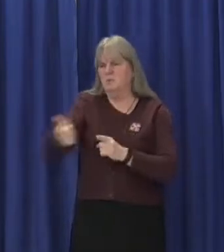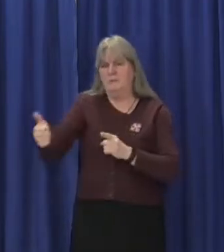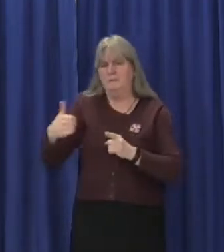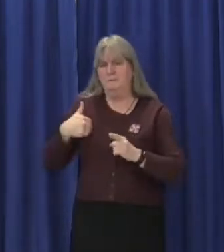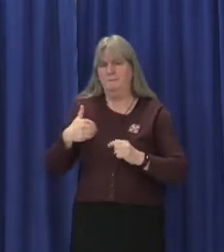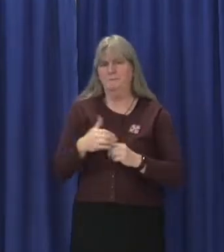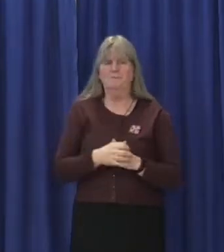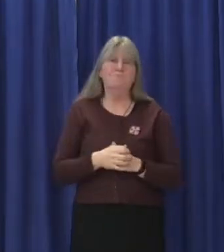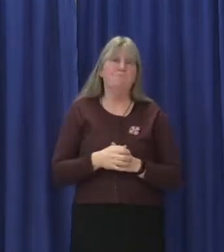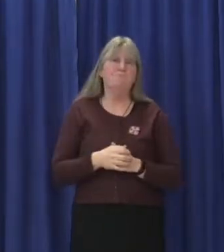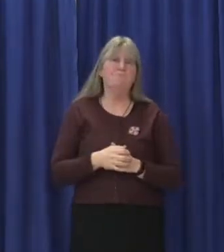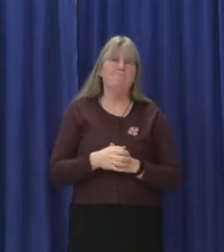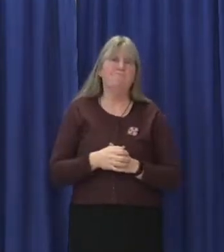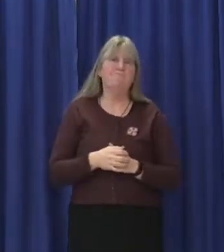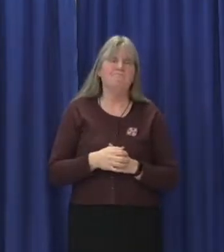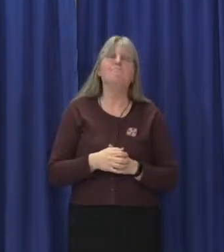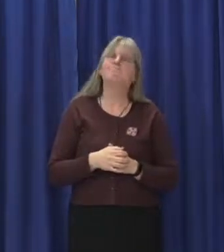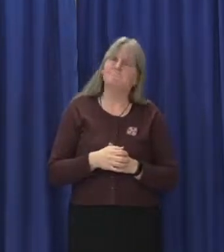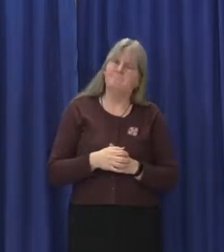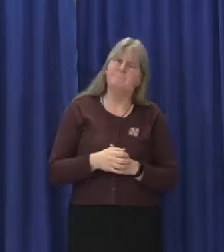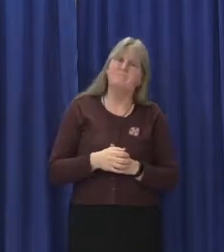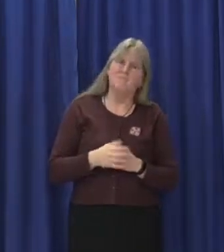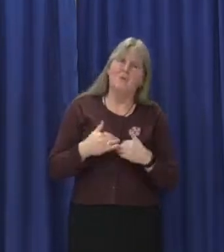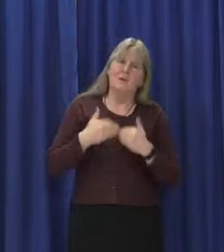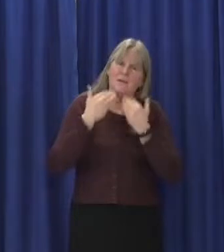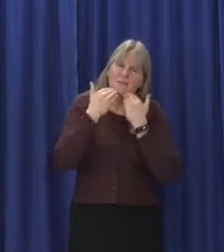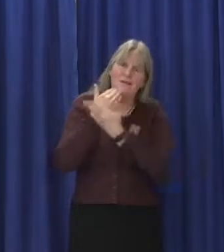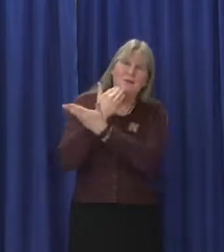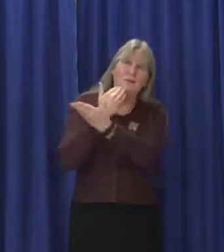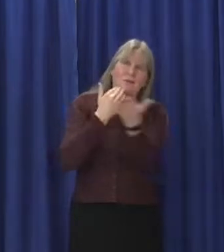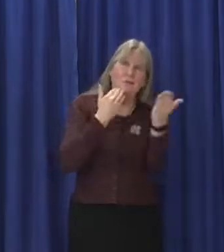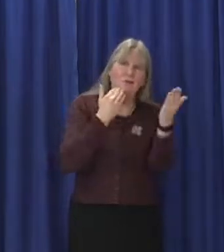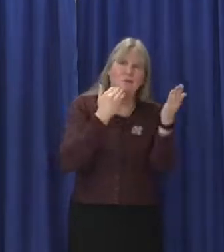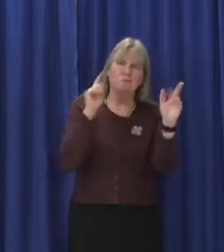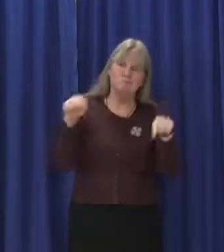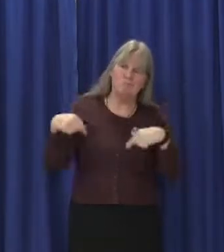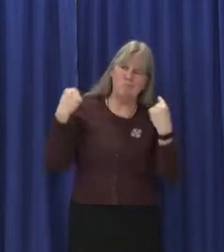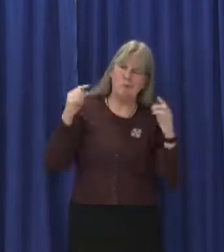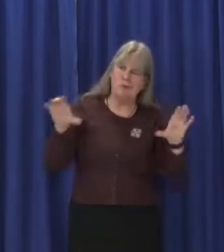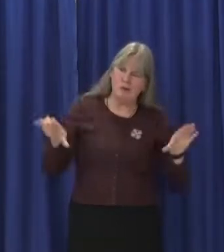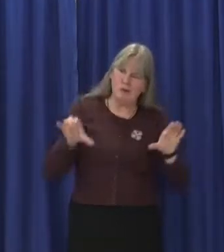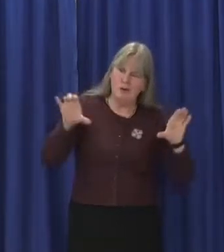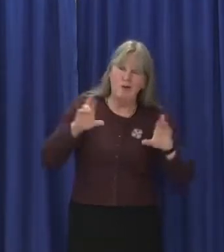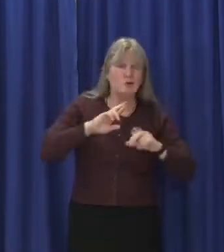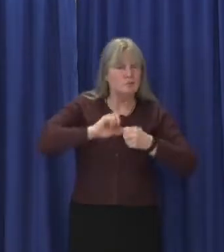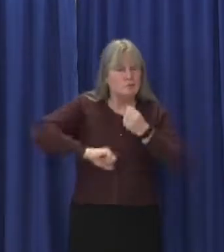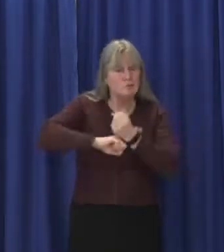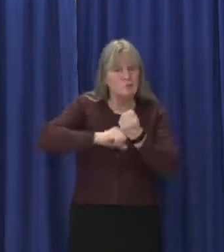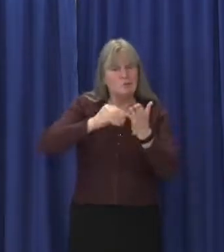Again, I want to thank everyone for their efforts to support our children's learning. And I want to reassure everyone